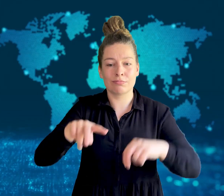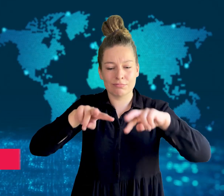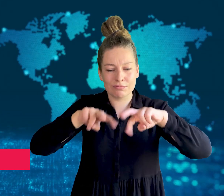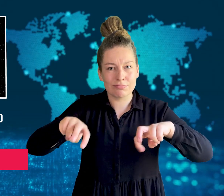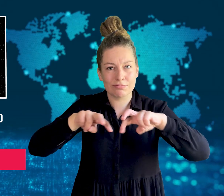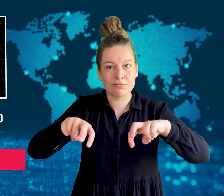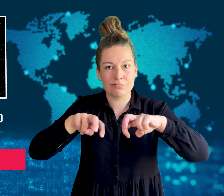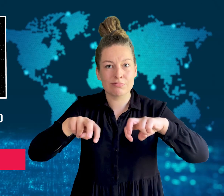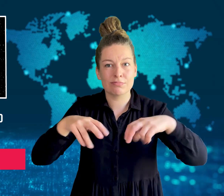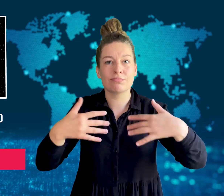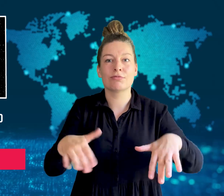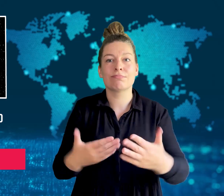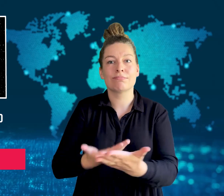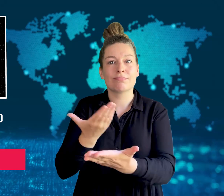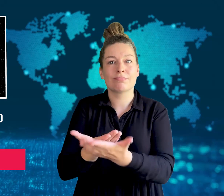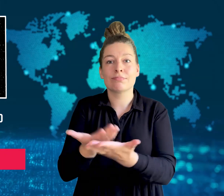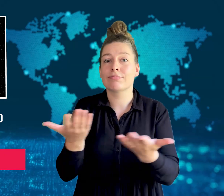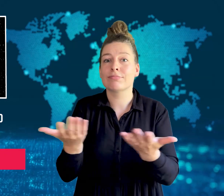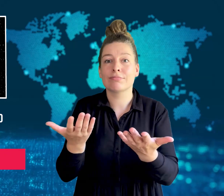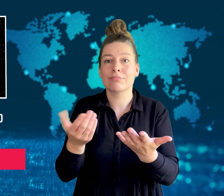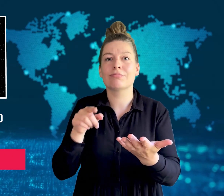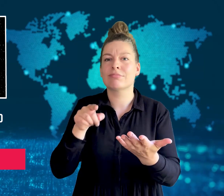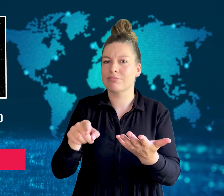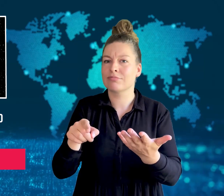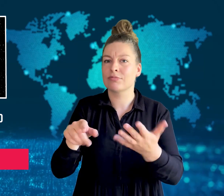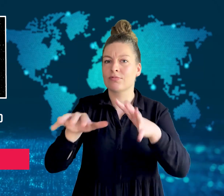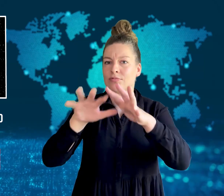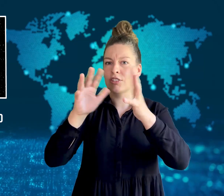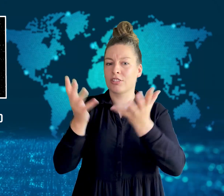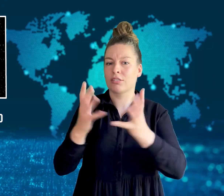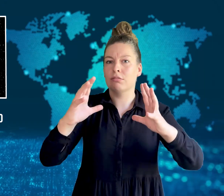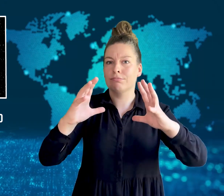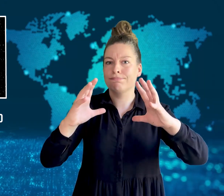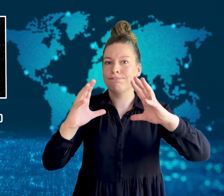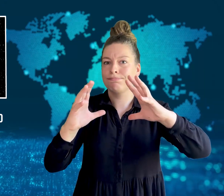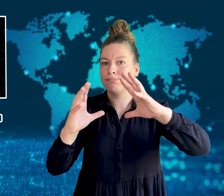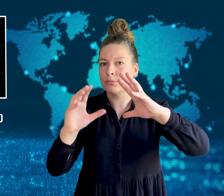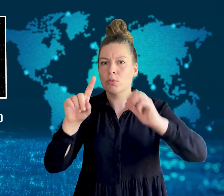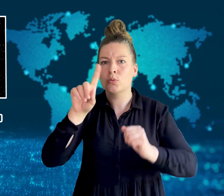[MONIKA]: A study said that the Earth's axis has shifted